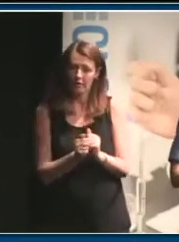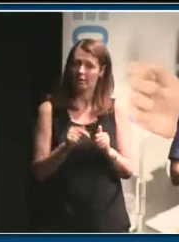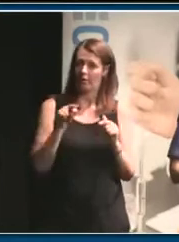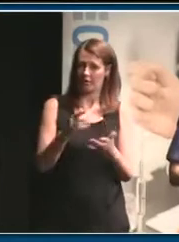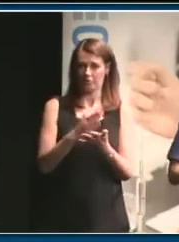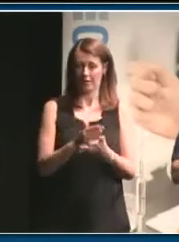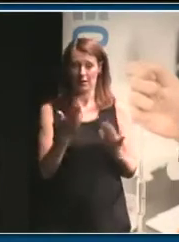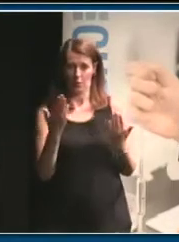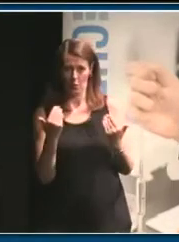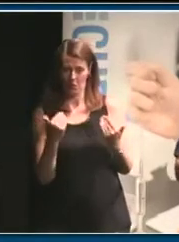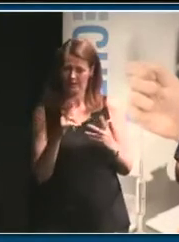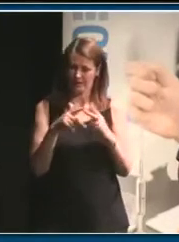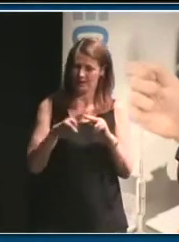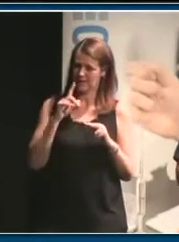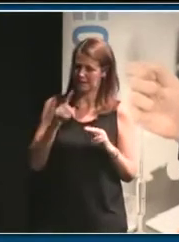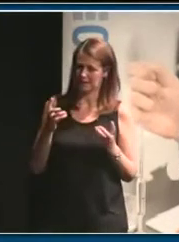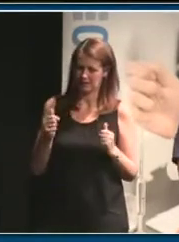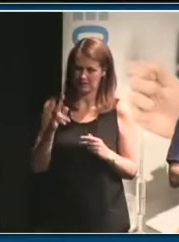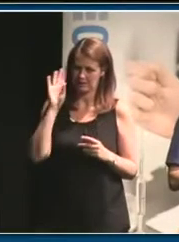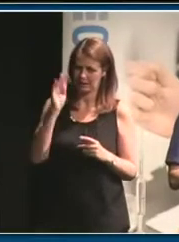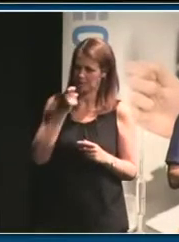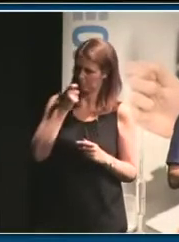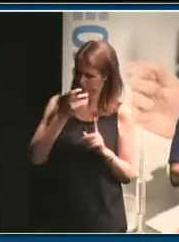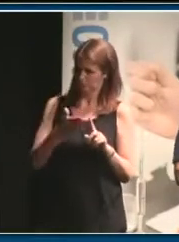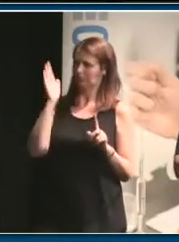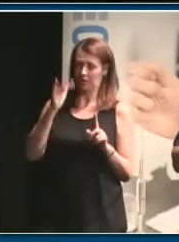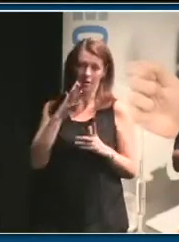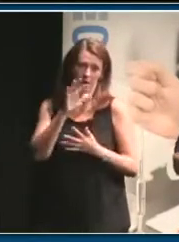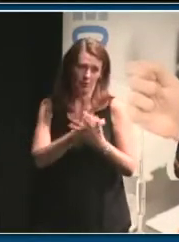cool. If I say something that sounds absurd, I apologize ahead of time, but it works for me.